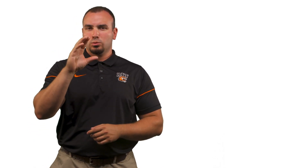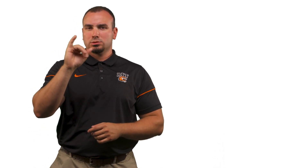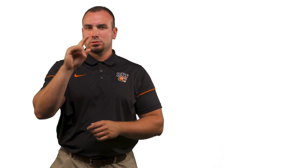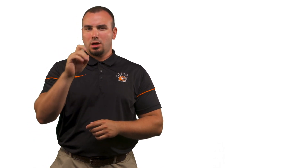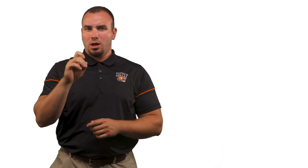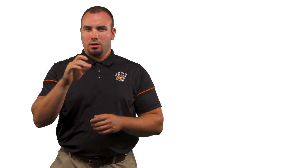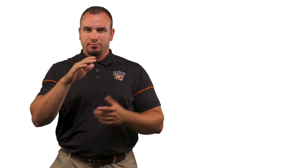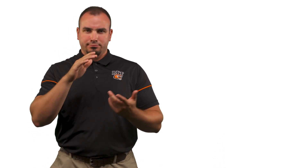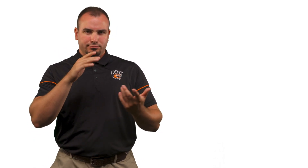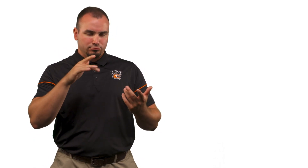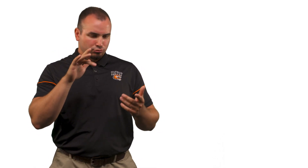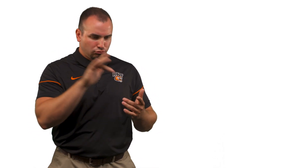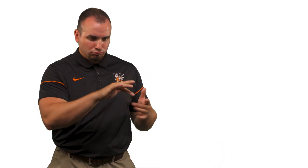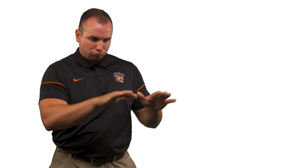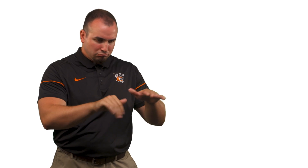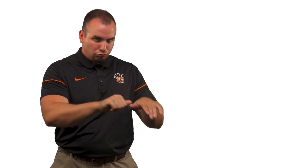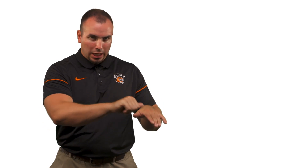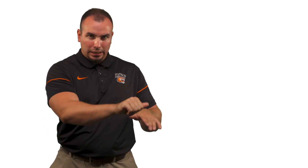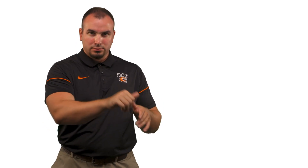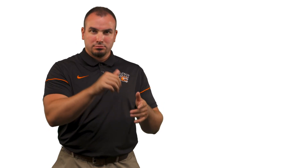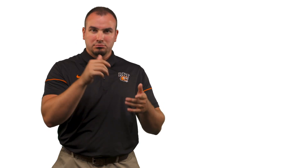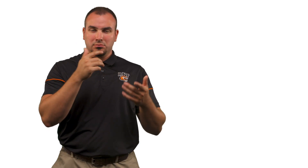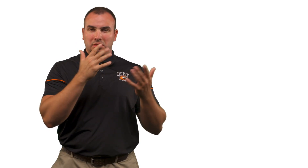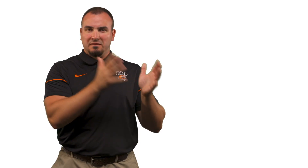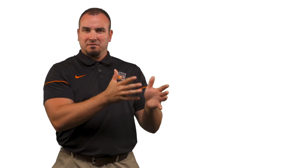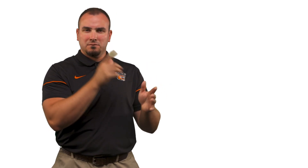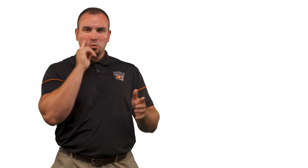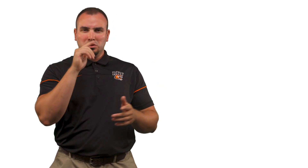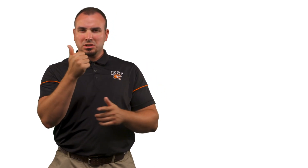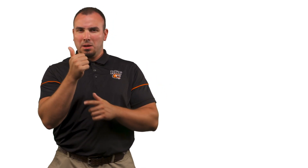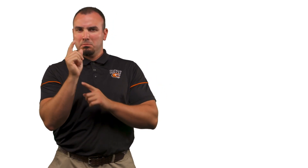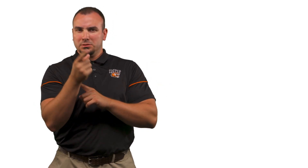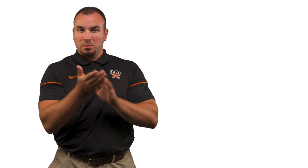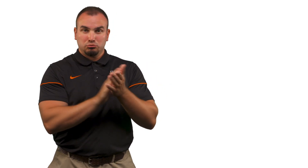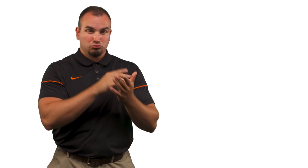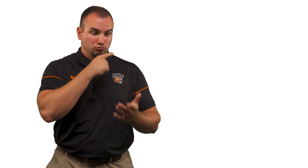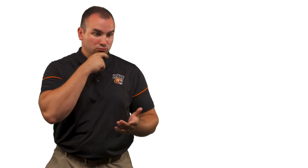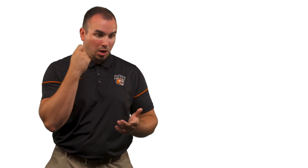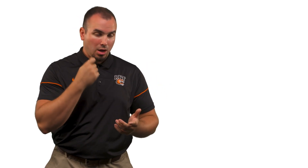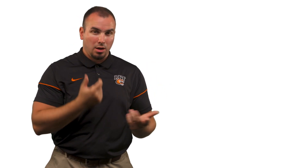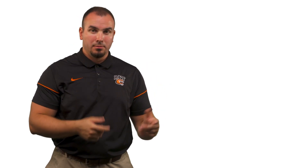Spray the PathoCide on hard surfaces and touch points, and let dwell for 10 minutes